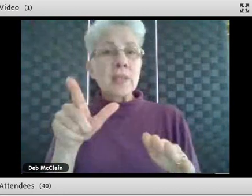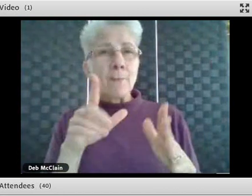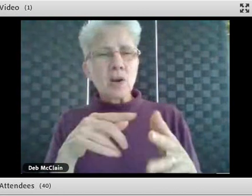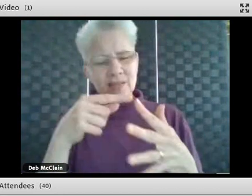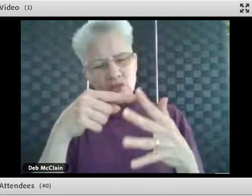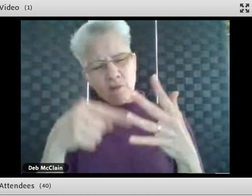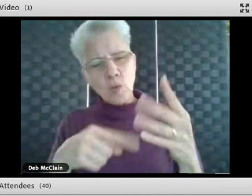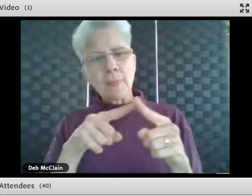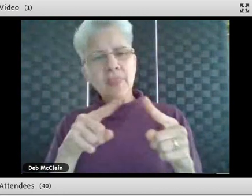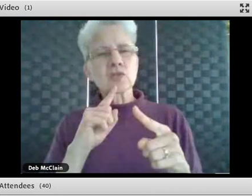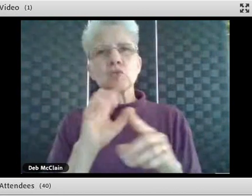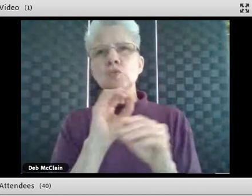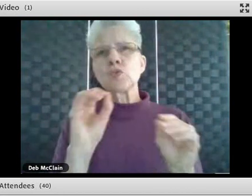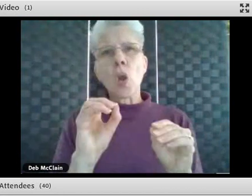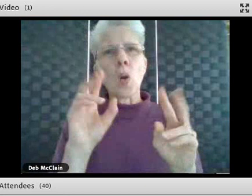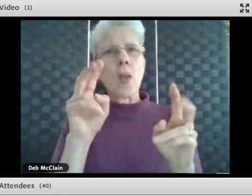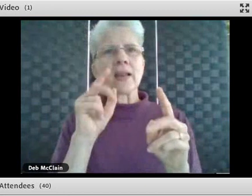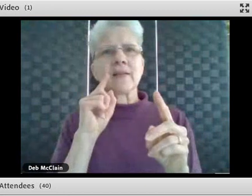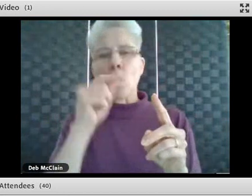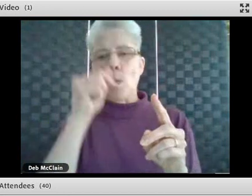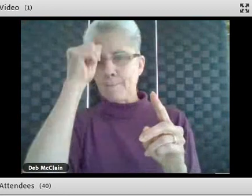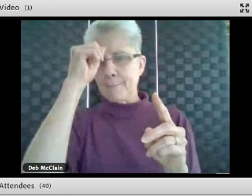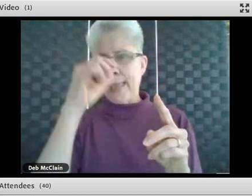but there's no heading for male librarians